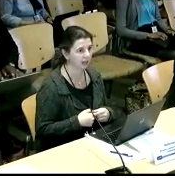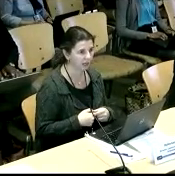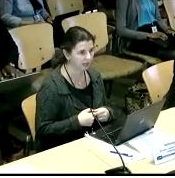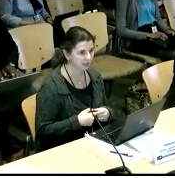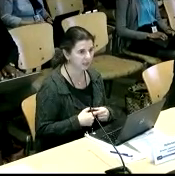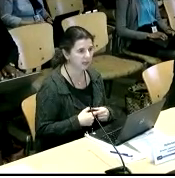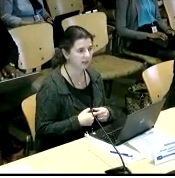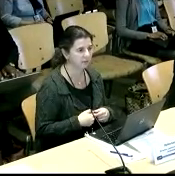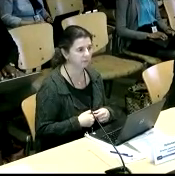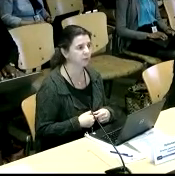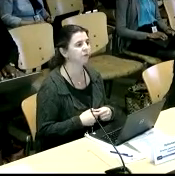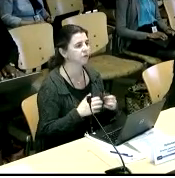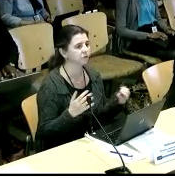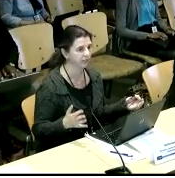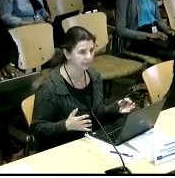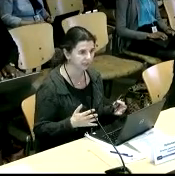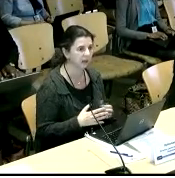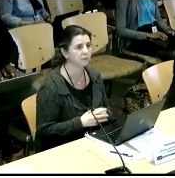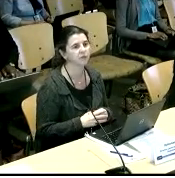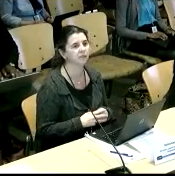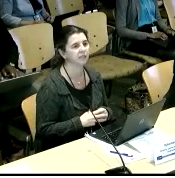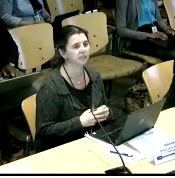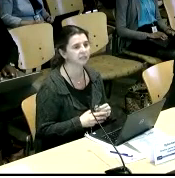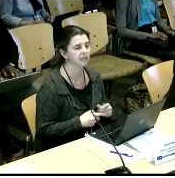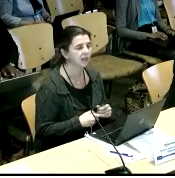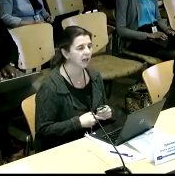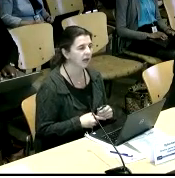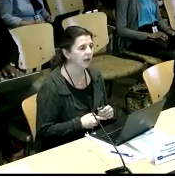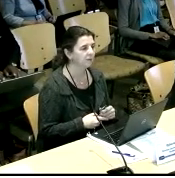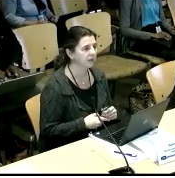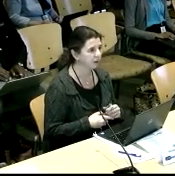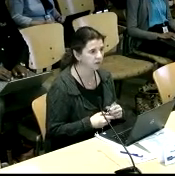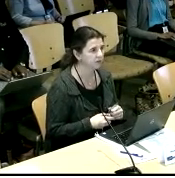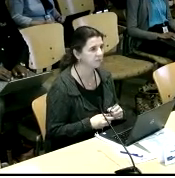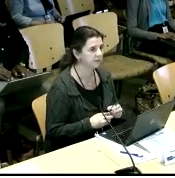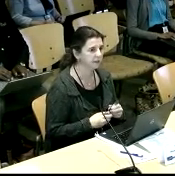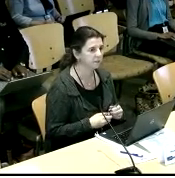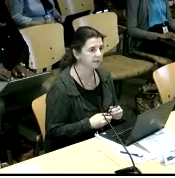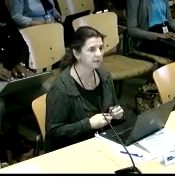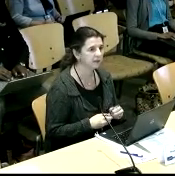and workforce training opportunities and partnership development.